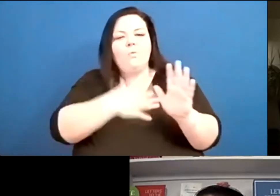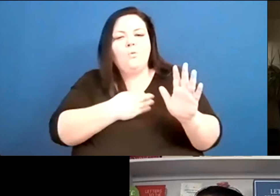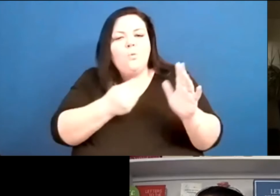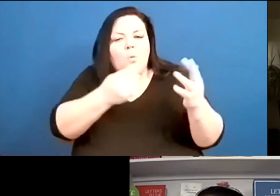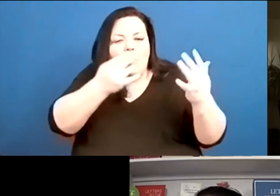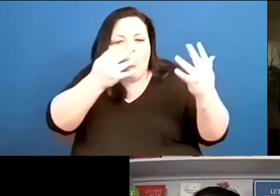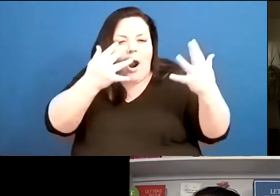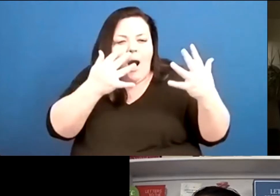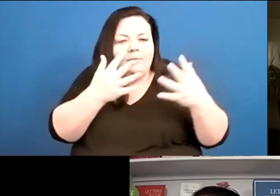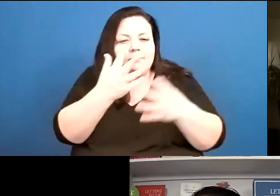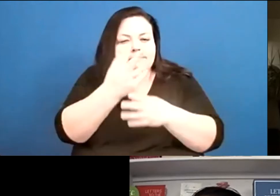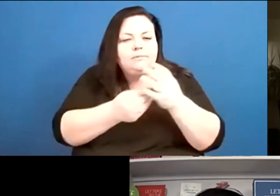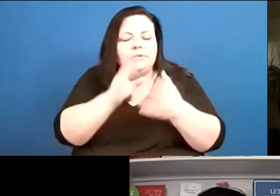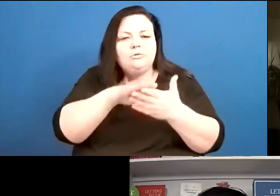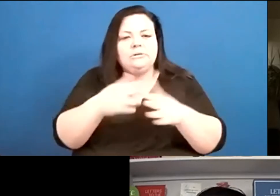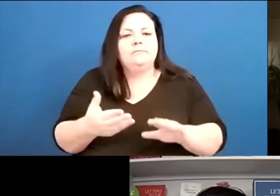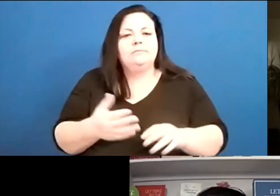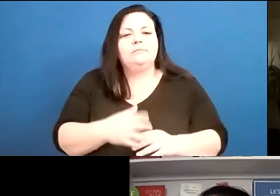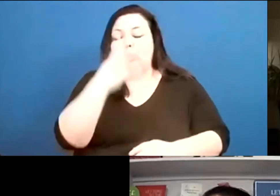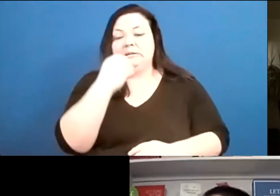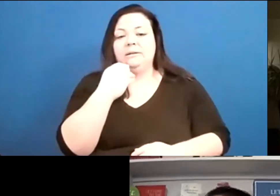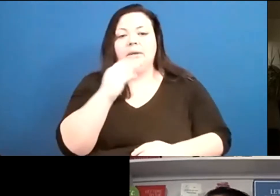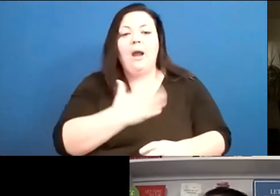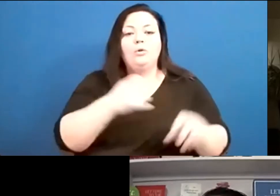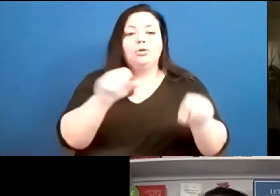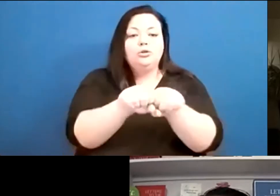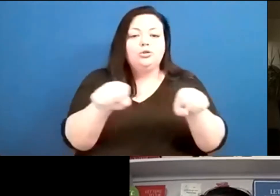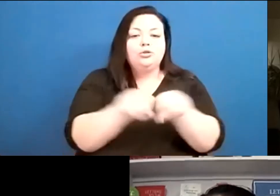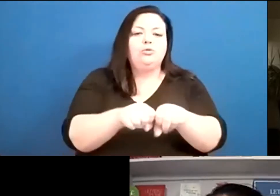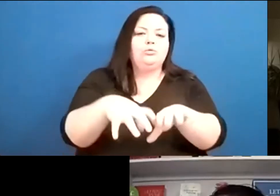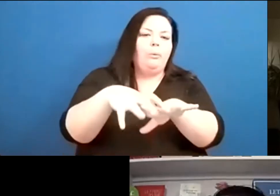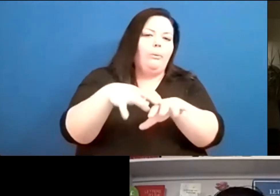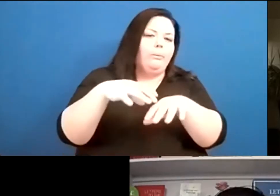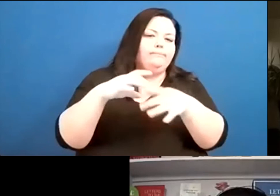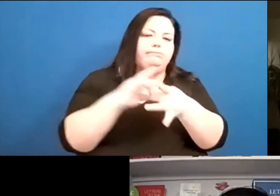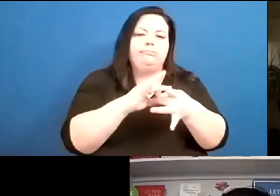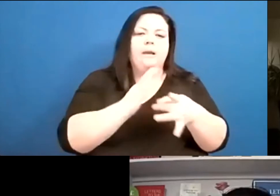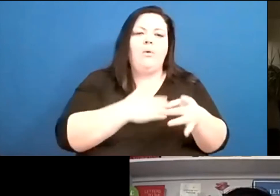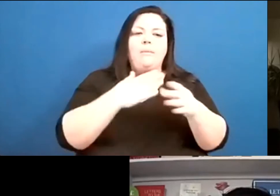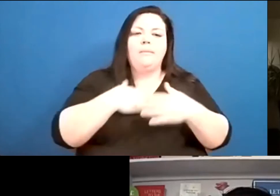in our sleep, our shoes fusing to our bodies:/ careful, careful— we could break/